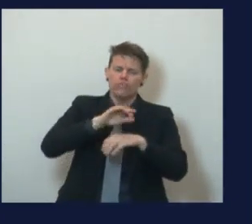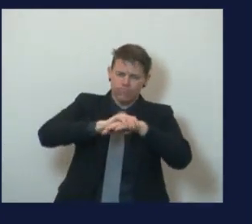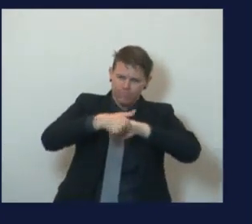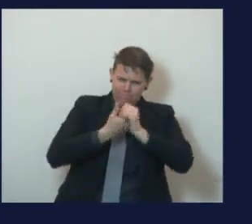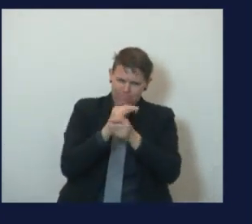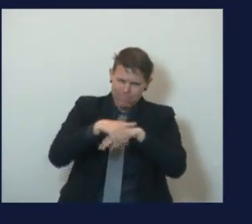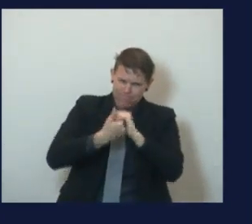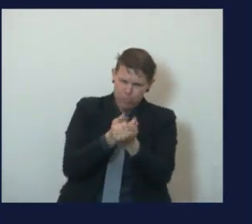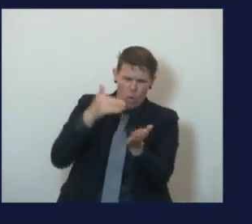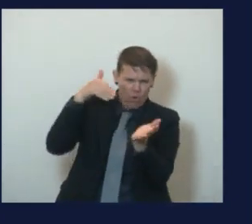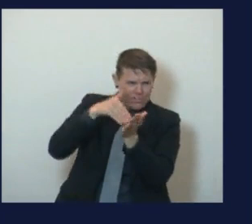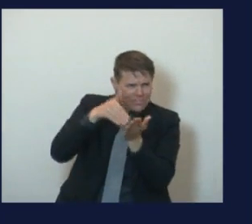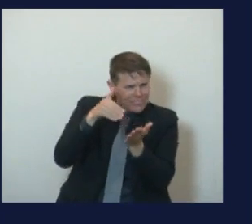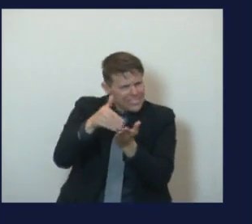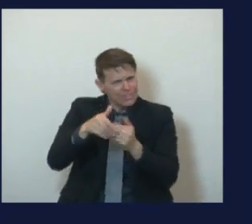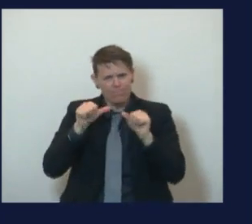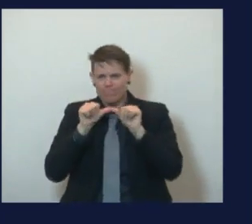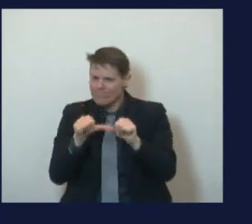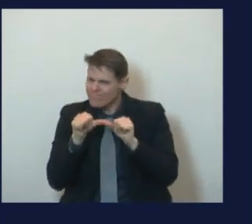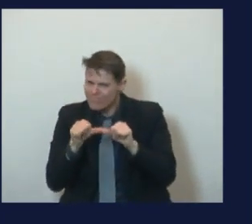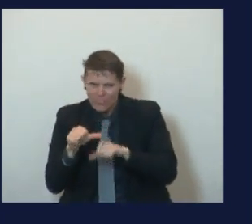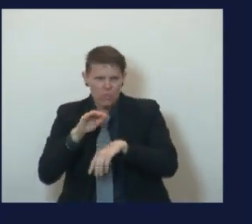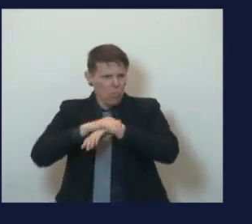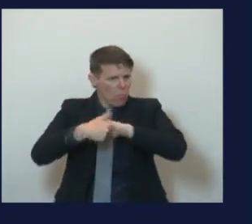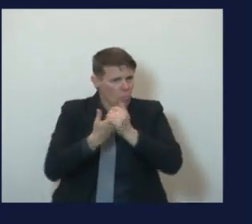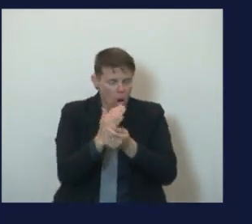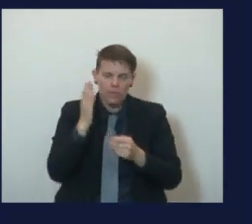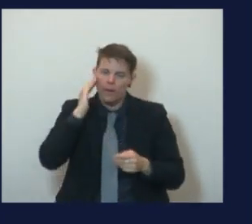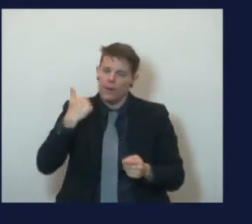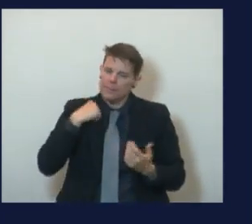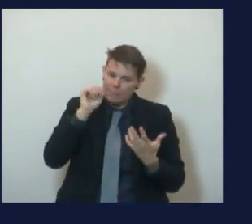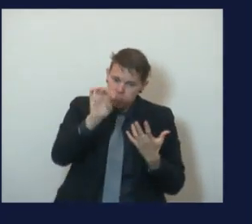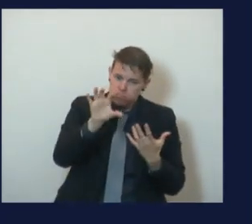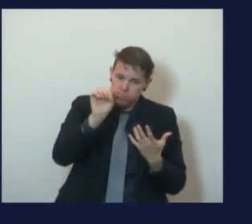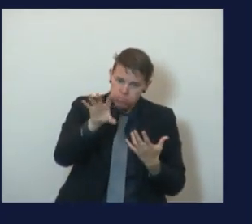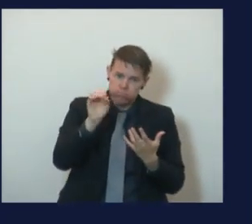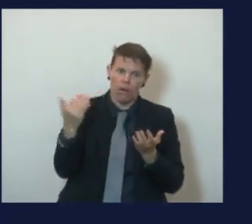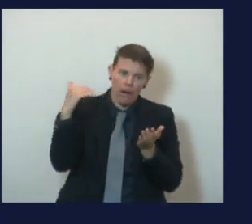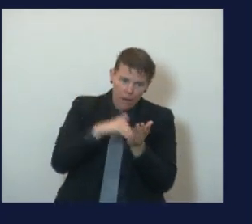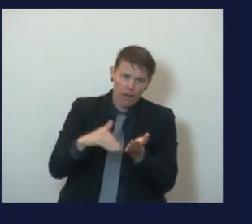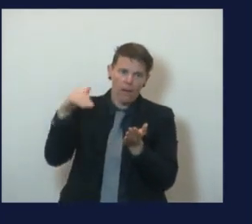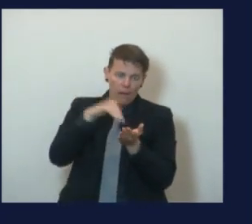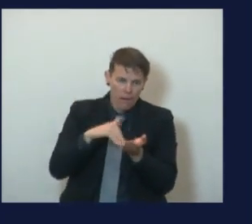OF COURSE YOU CAN. WE ARE THERE FOR YOU. WASH YOUR HANDS FREQUENTLY. EVERYONE NEEDS TO KEEP DOING THAT.